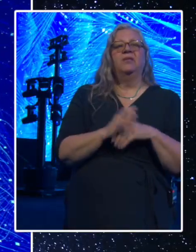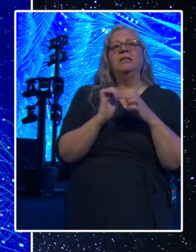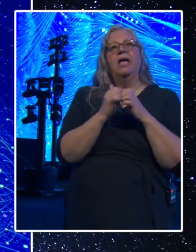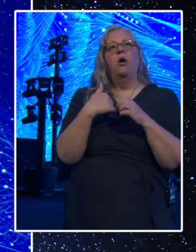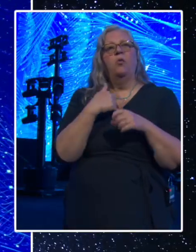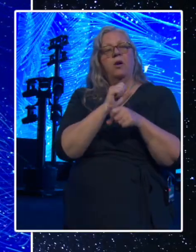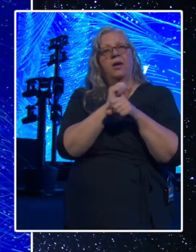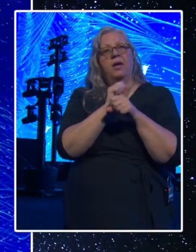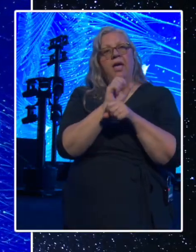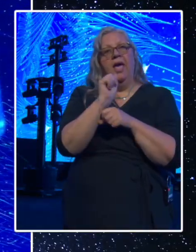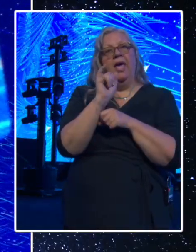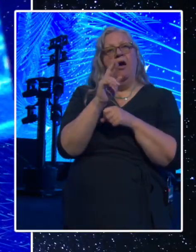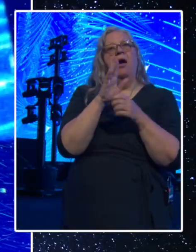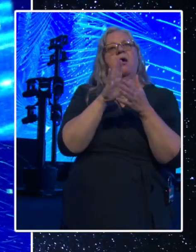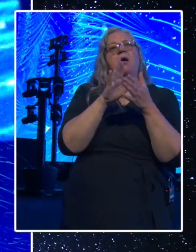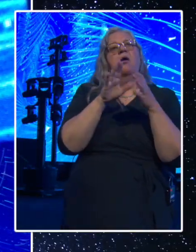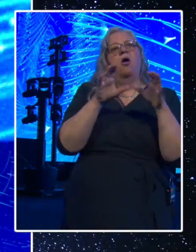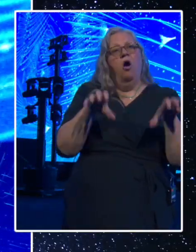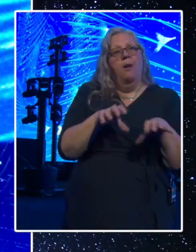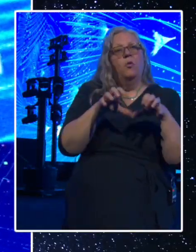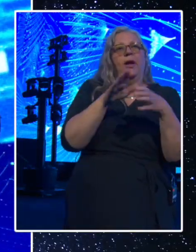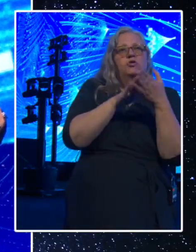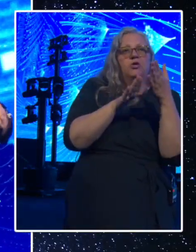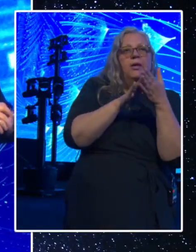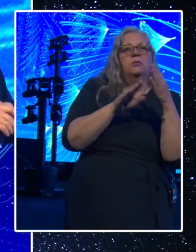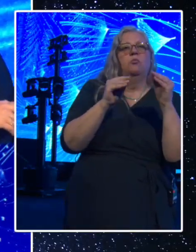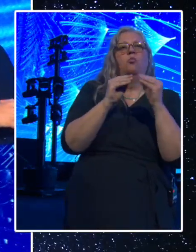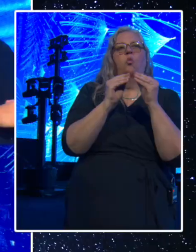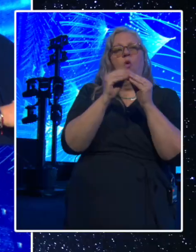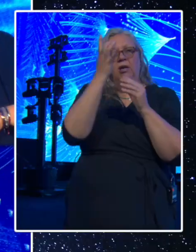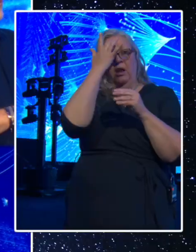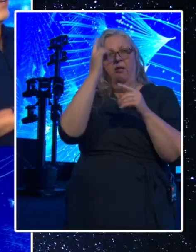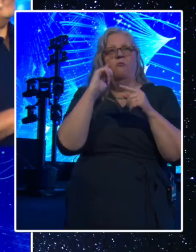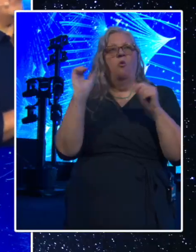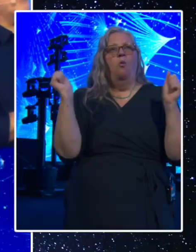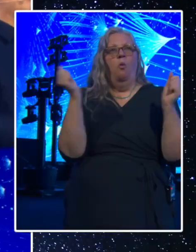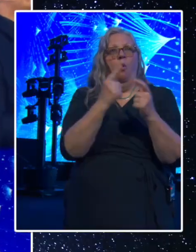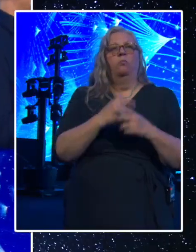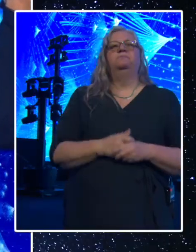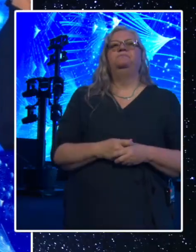It is how we are making AI operations more intelligent for everyone.